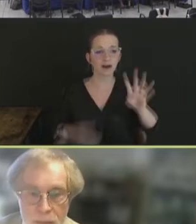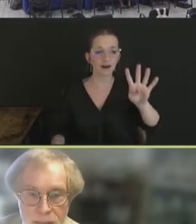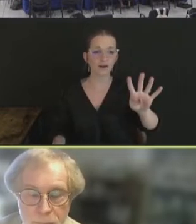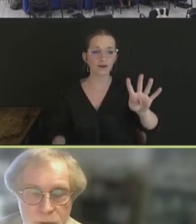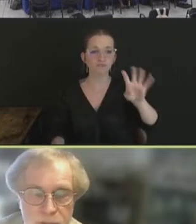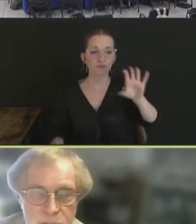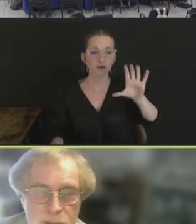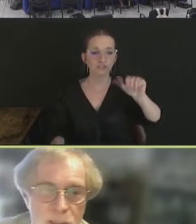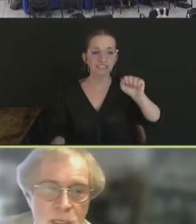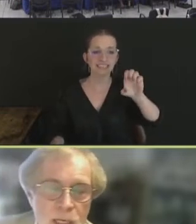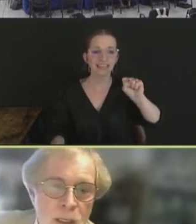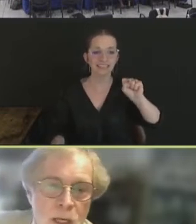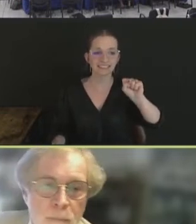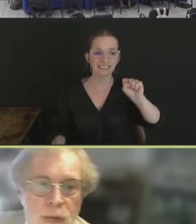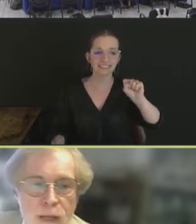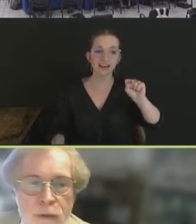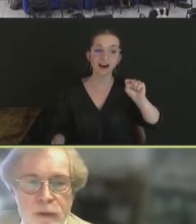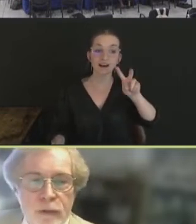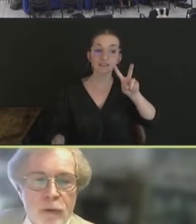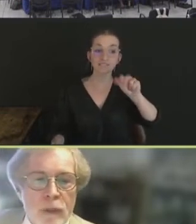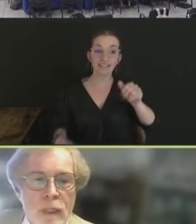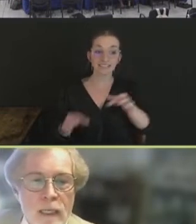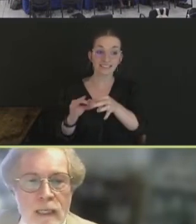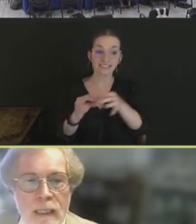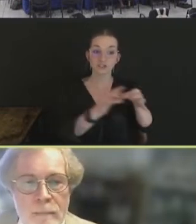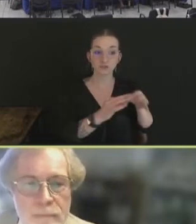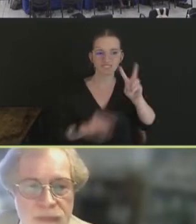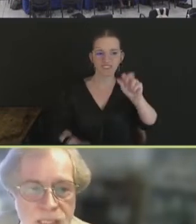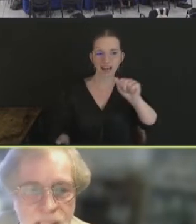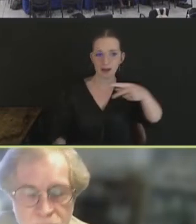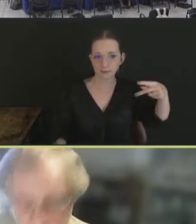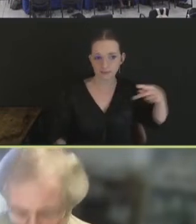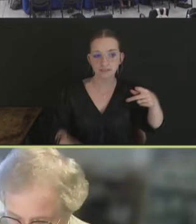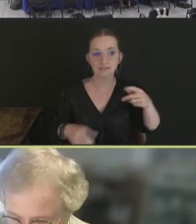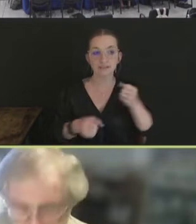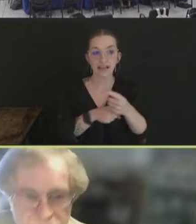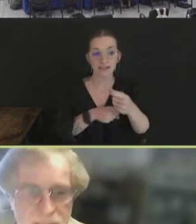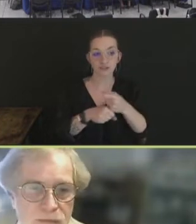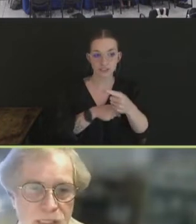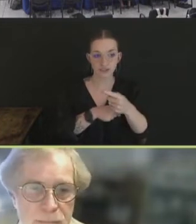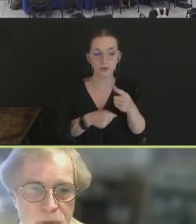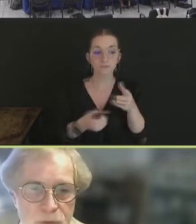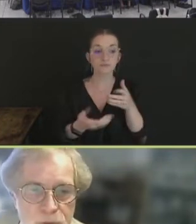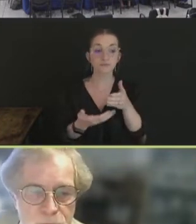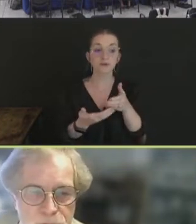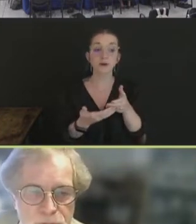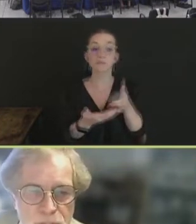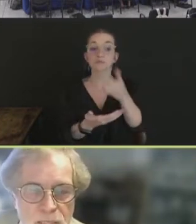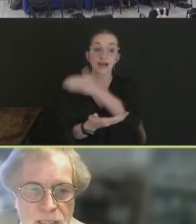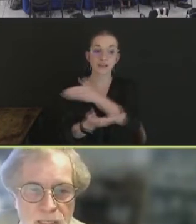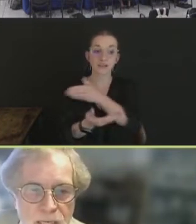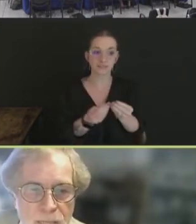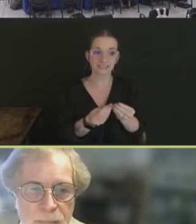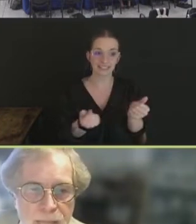globally per year prior to the cessation of type two use.